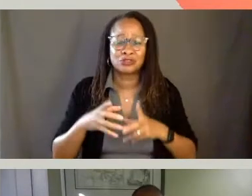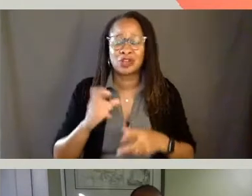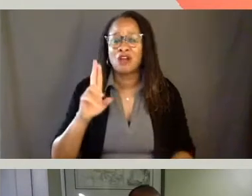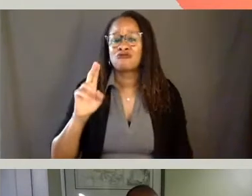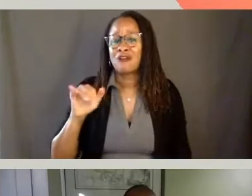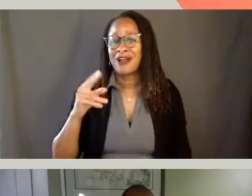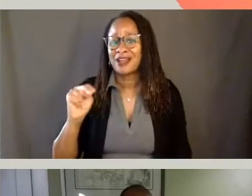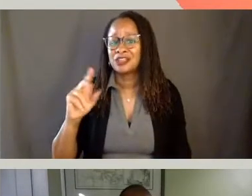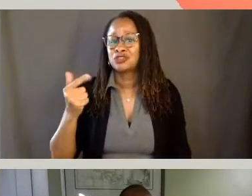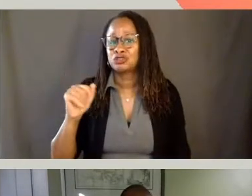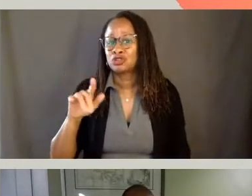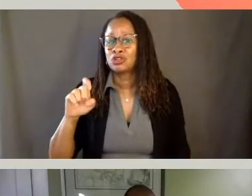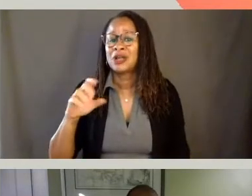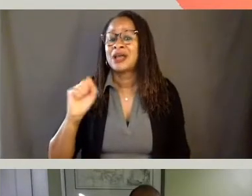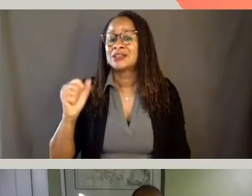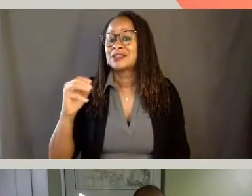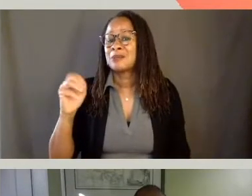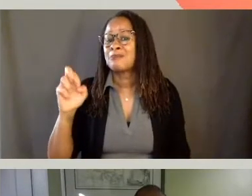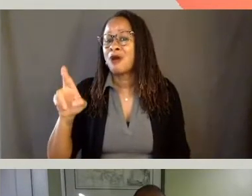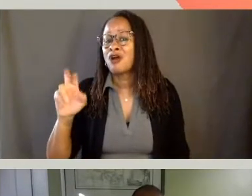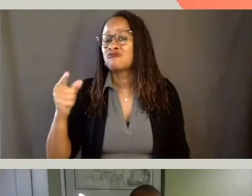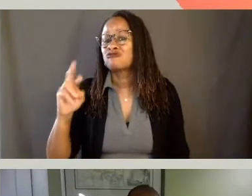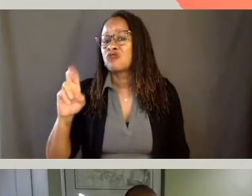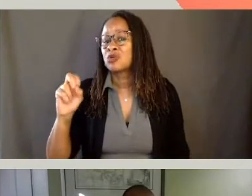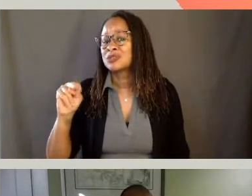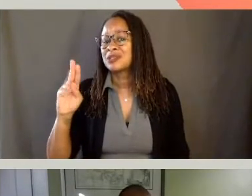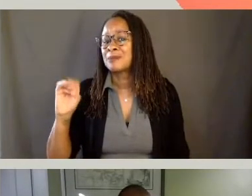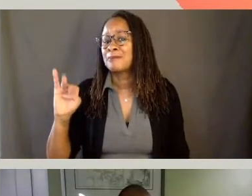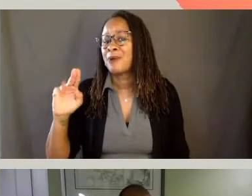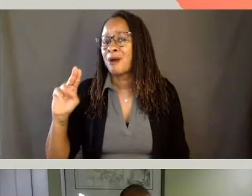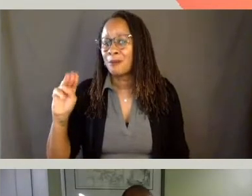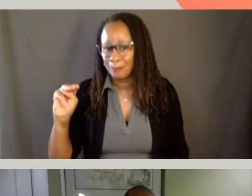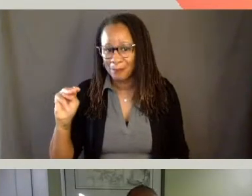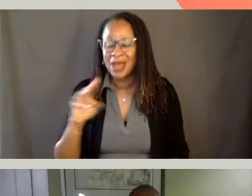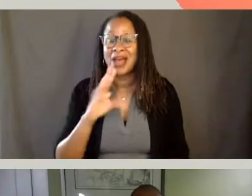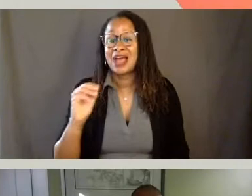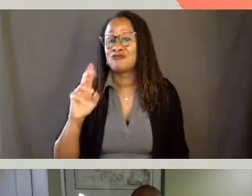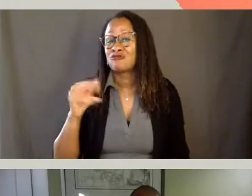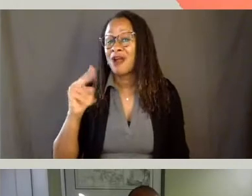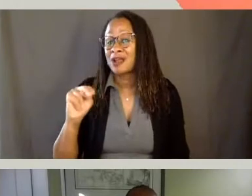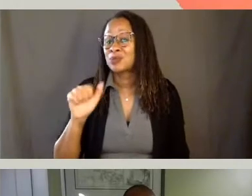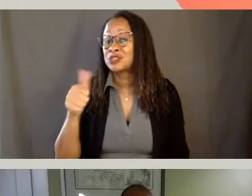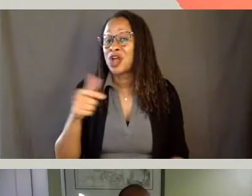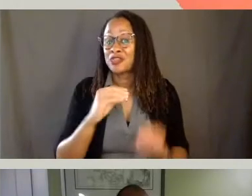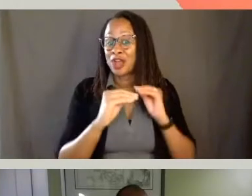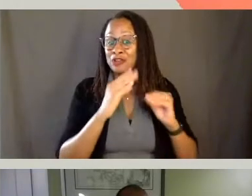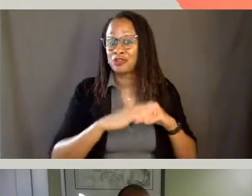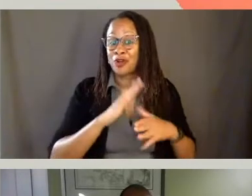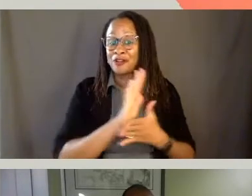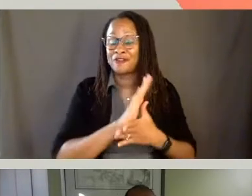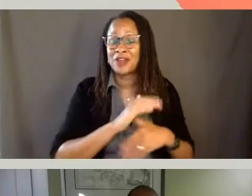and Samar Rosenbalm. Brian was also the other editor on the film and Brent Palmer the producer.